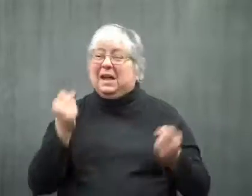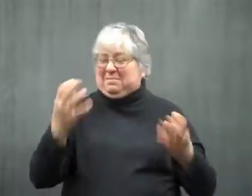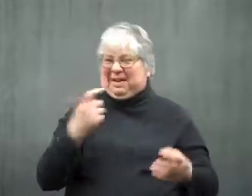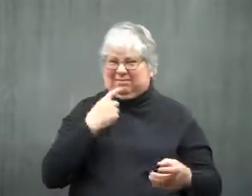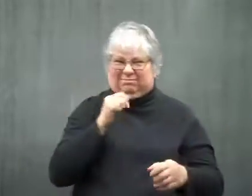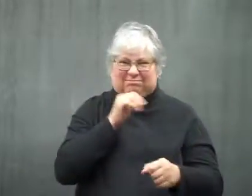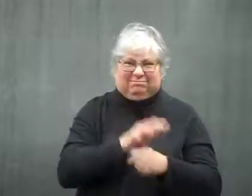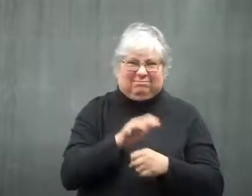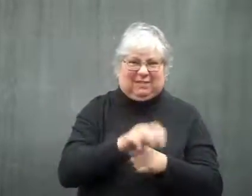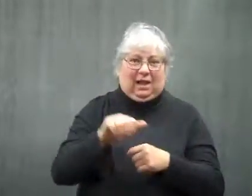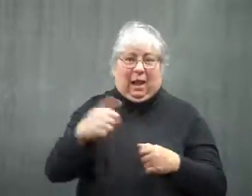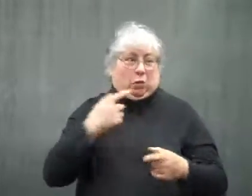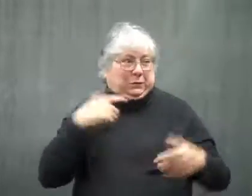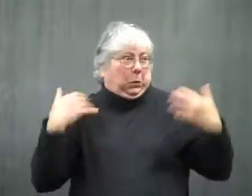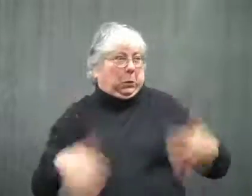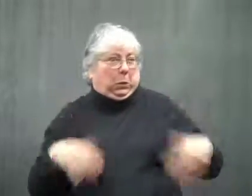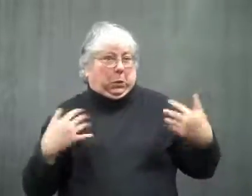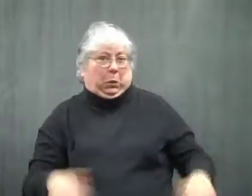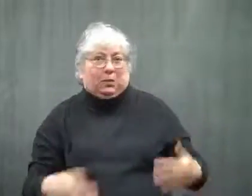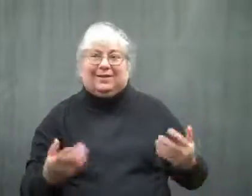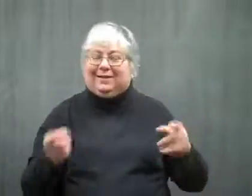Many say it's not enough, and other say it is too much.